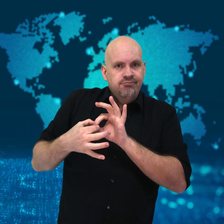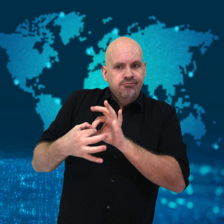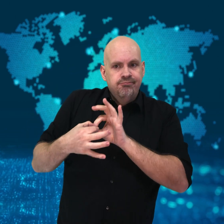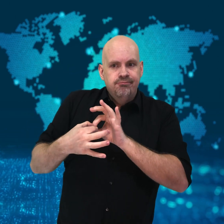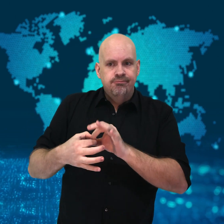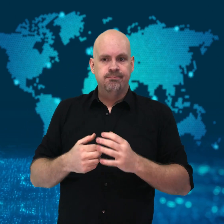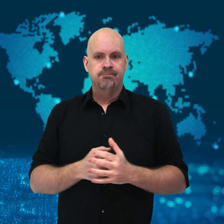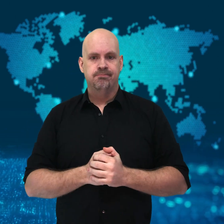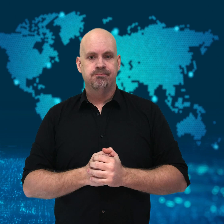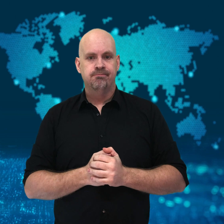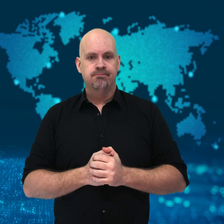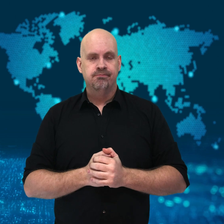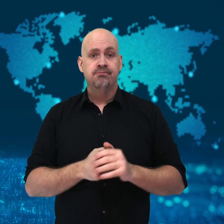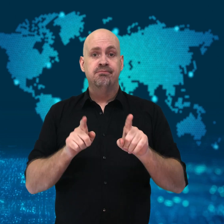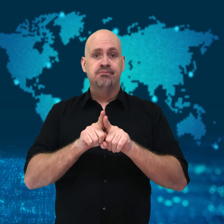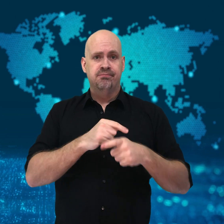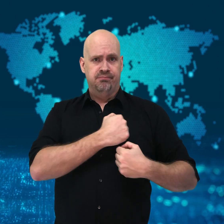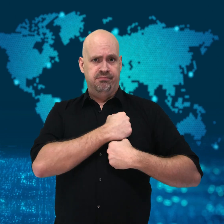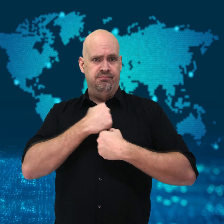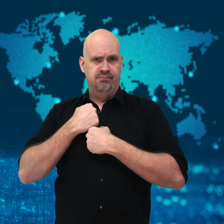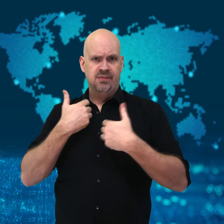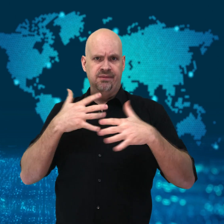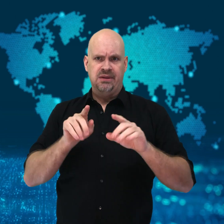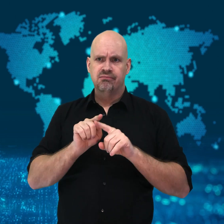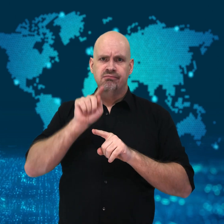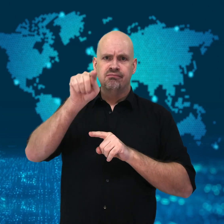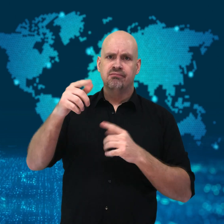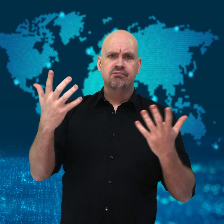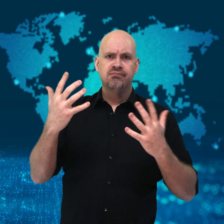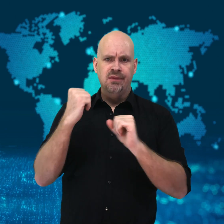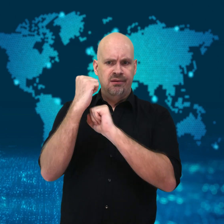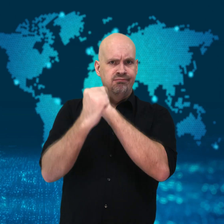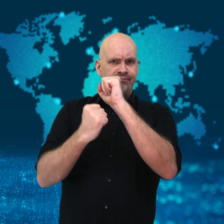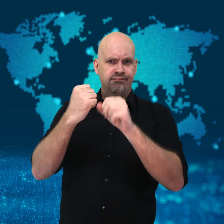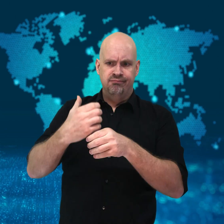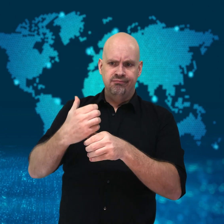Soldiers have been deployed to power plants,